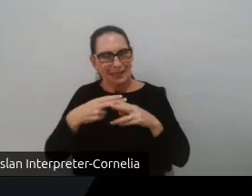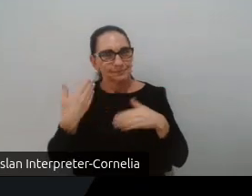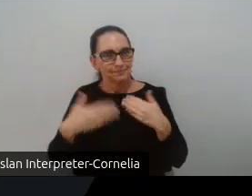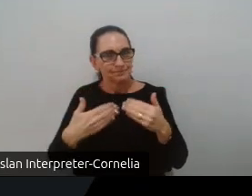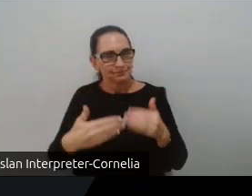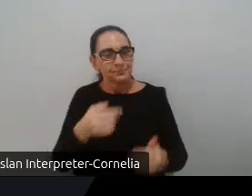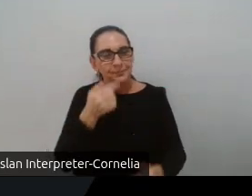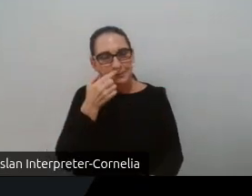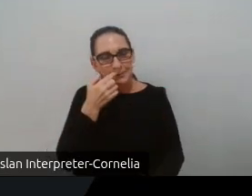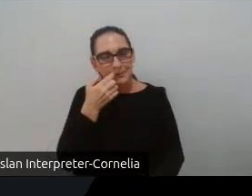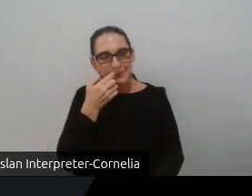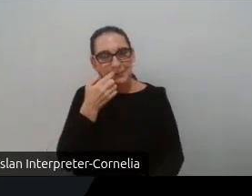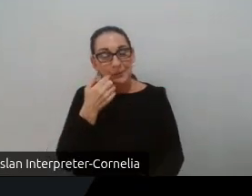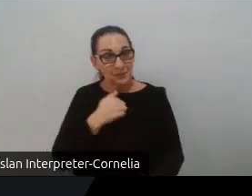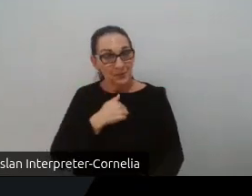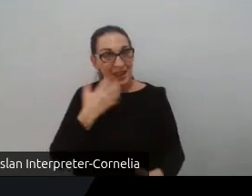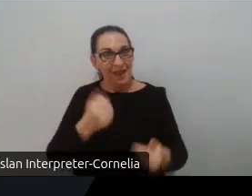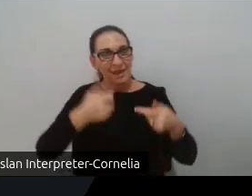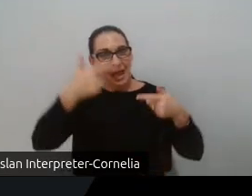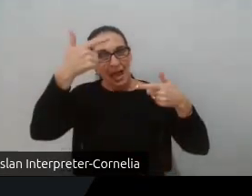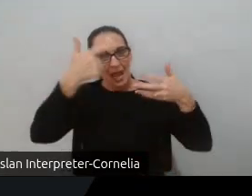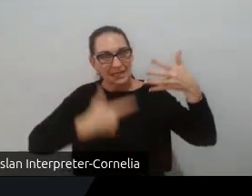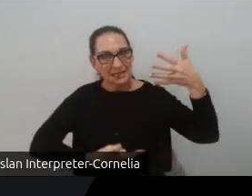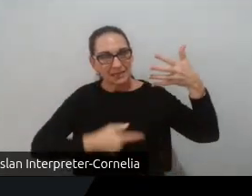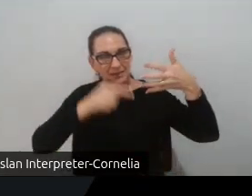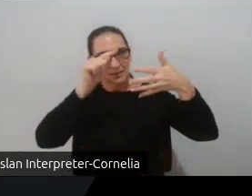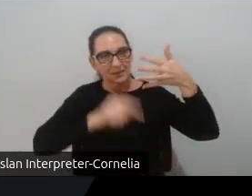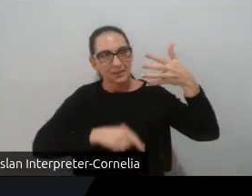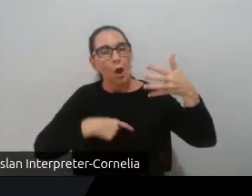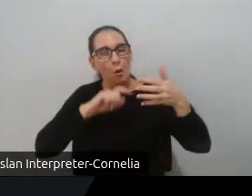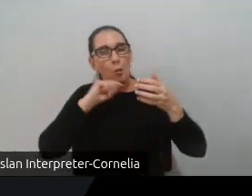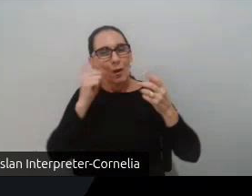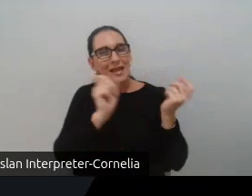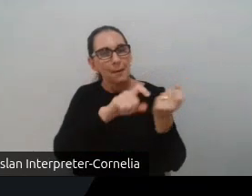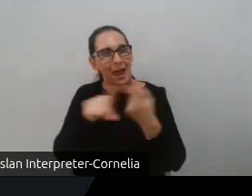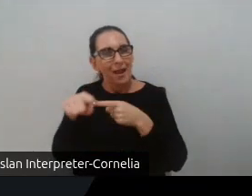here we'll make sure we pop in the email we send to everyone who registered for today's webinar